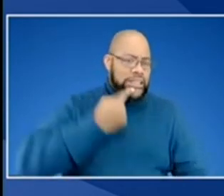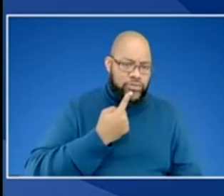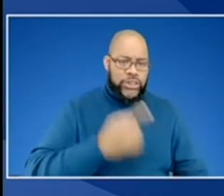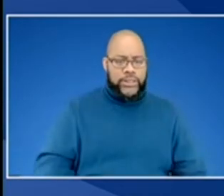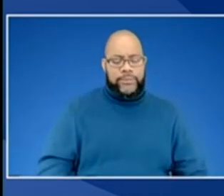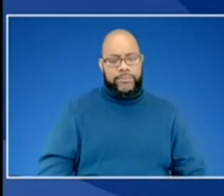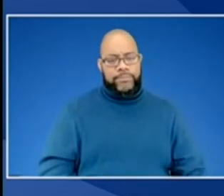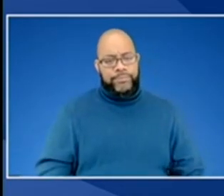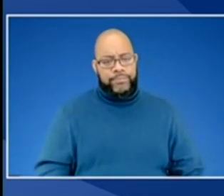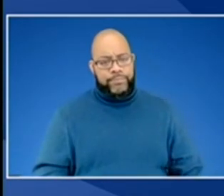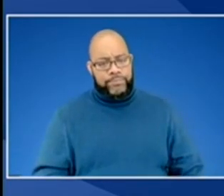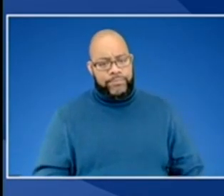Thank you, Yael.